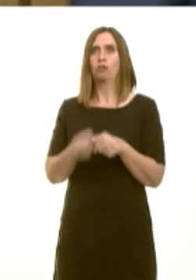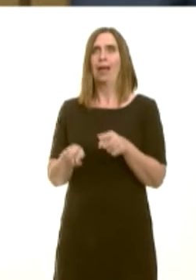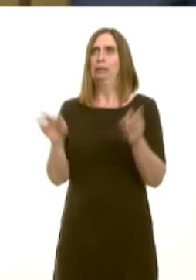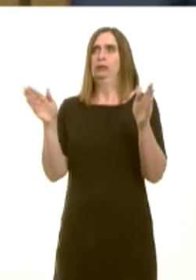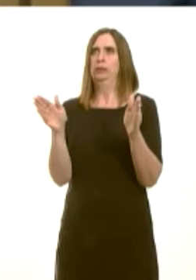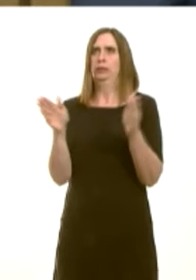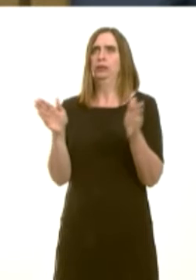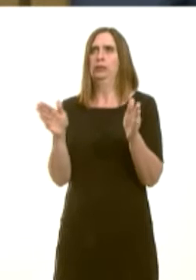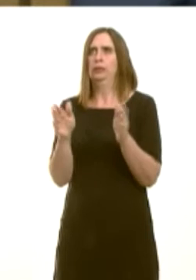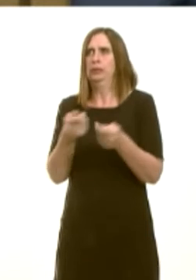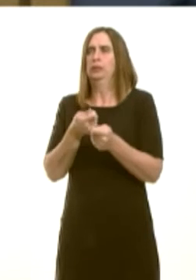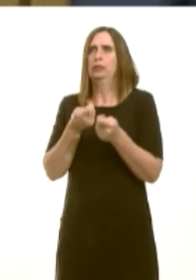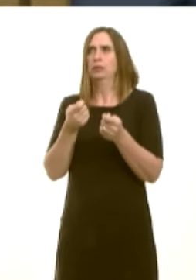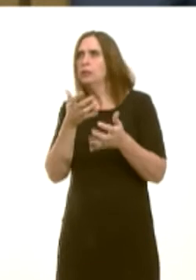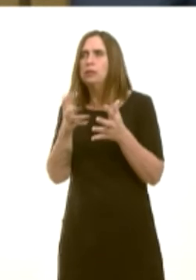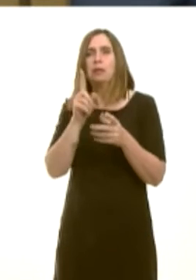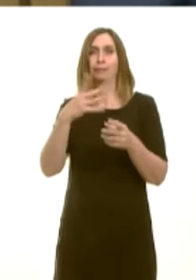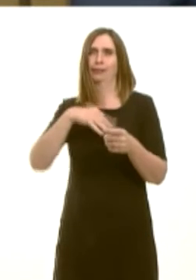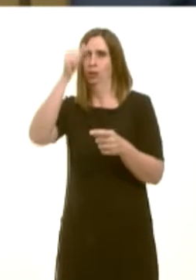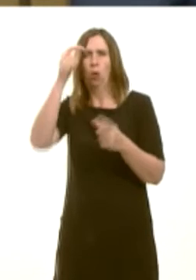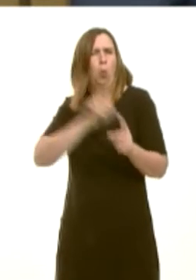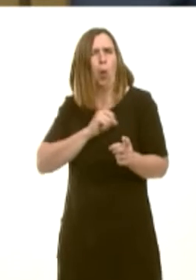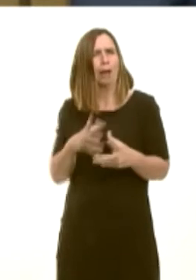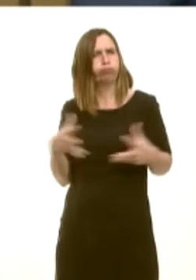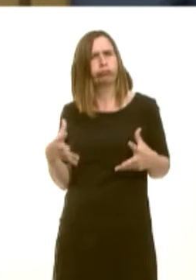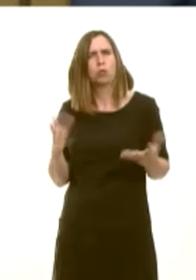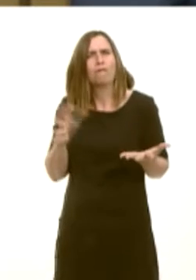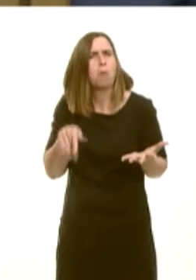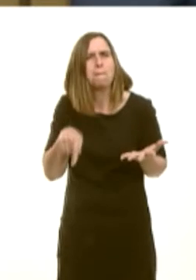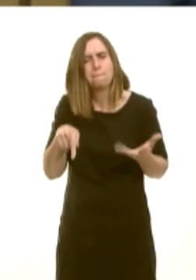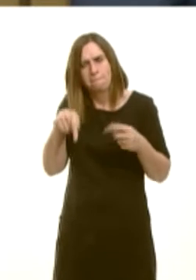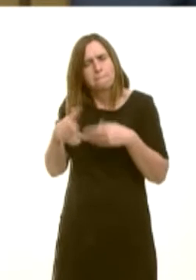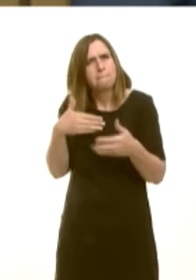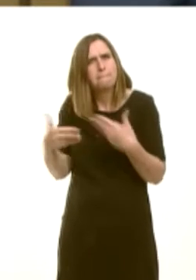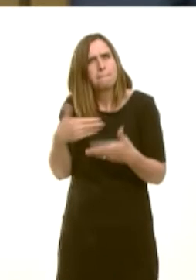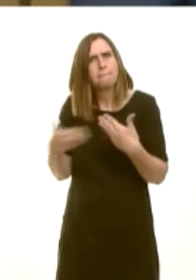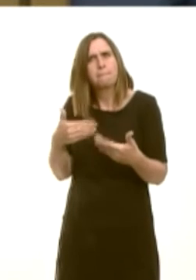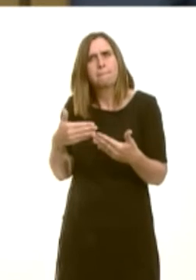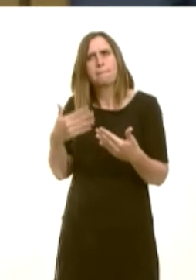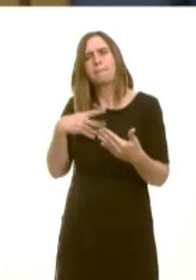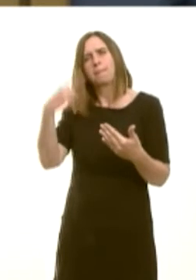and itís eight years since the Foresight report termed modern Britain an ëobesogenic